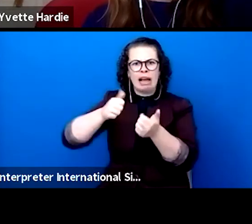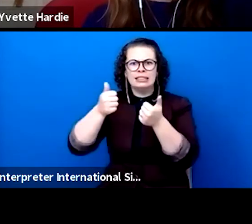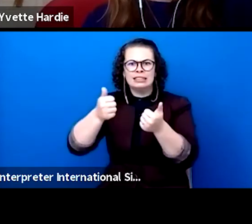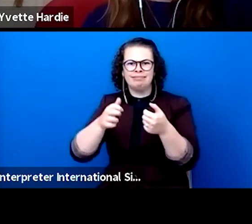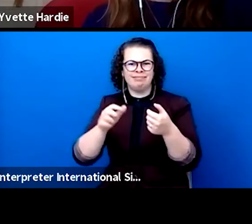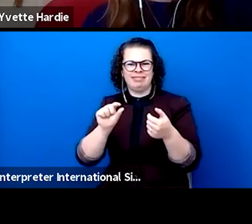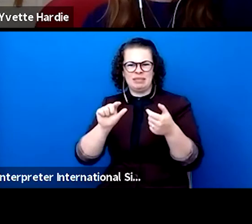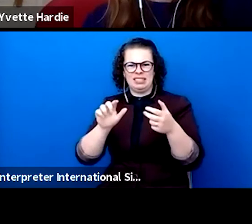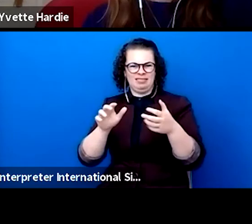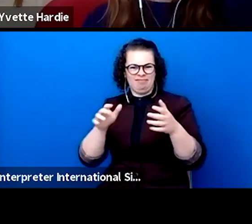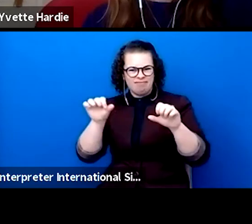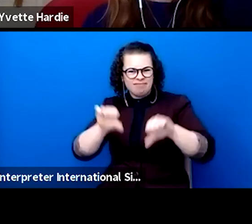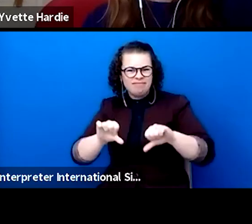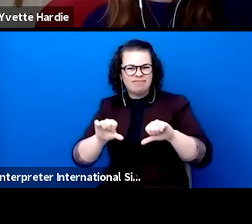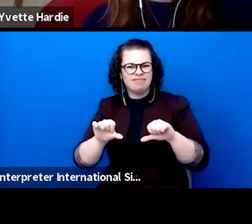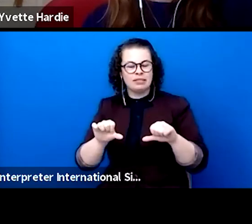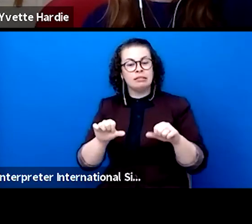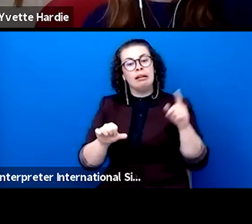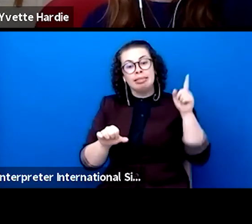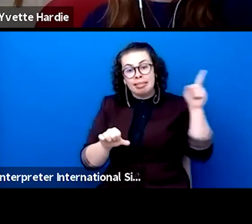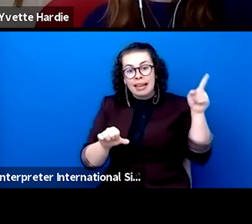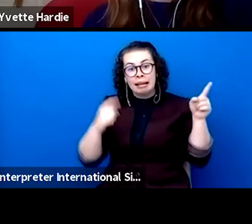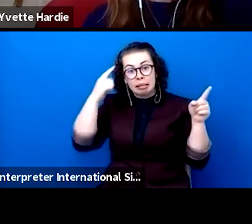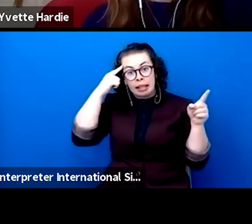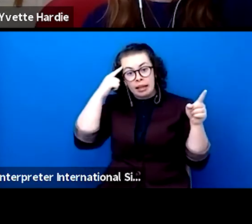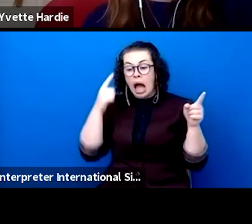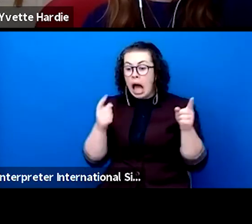also like sometimes they just really don't think about the quality even you know. I think that you